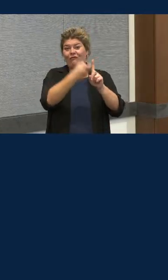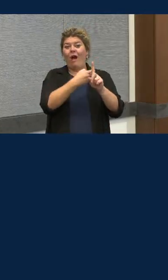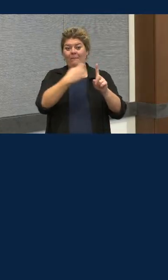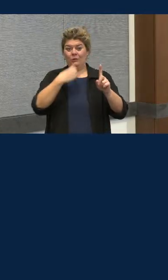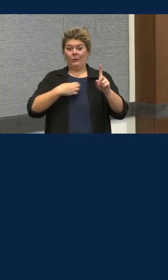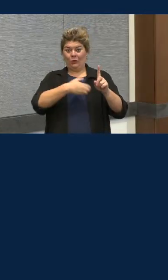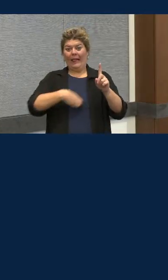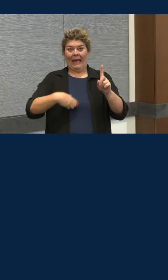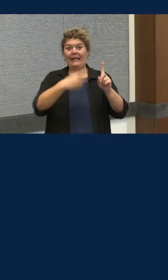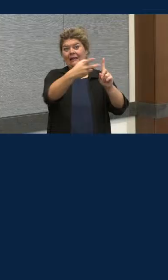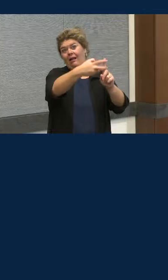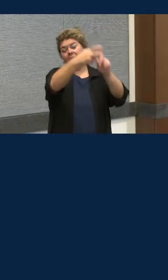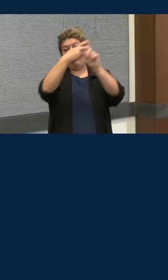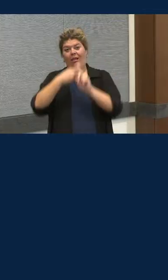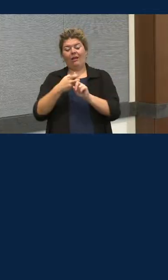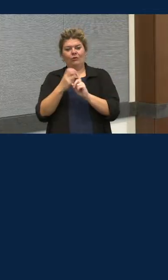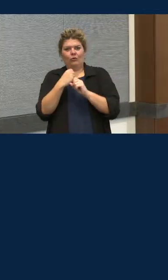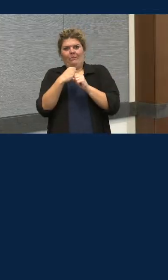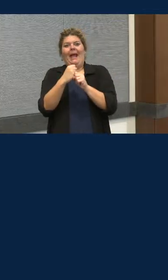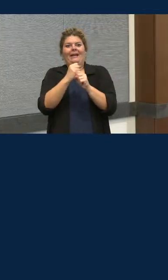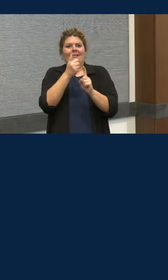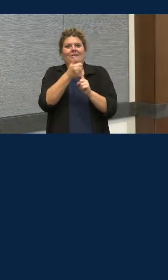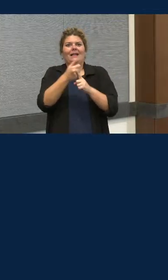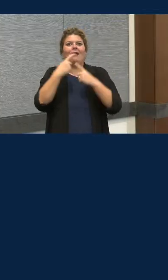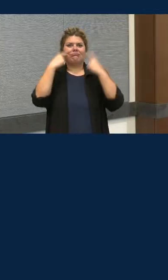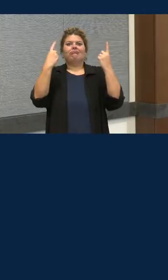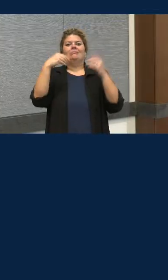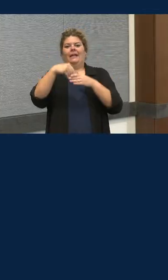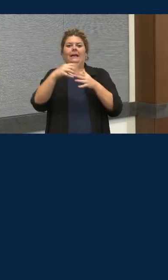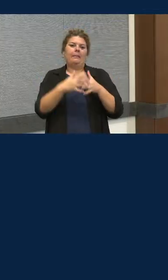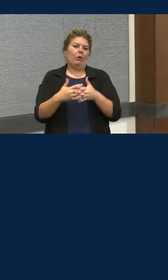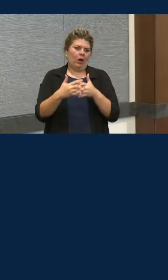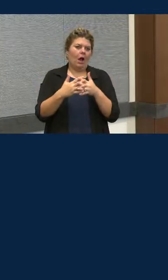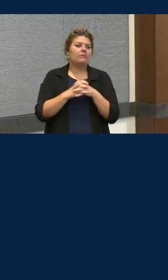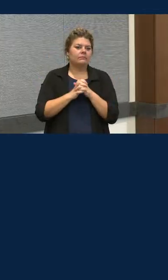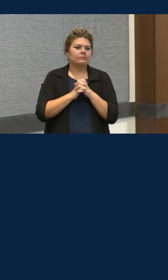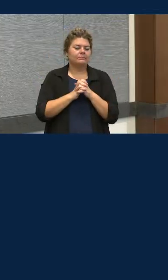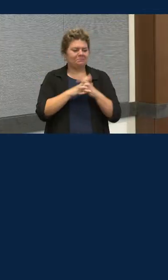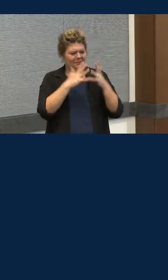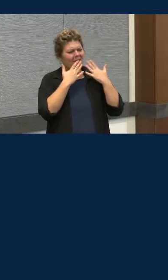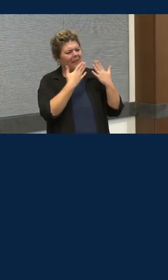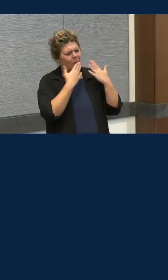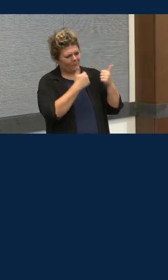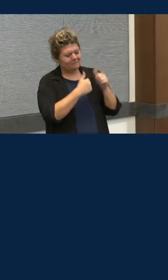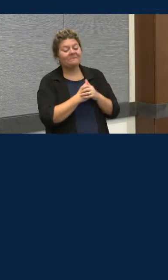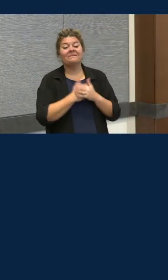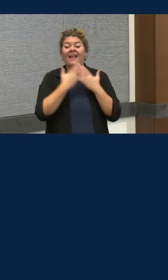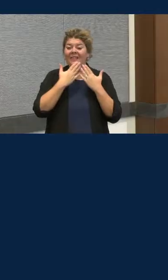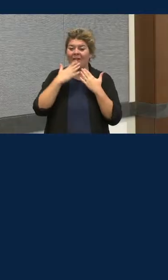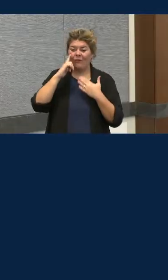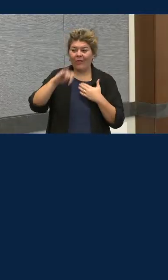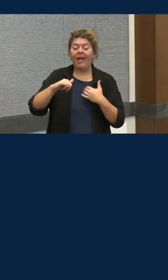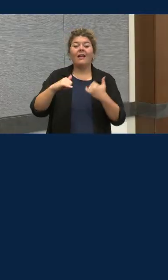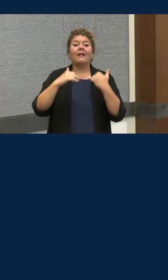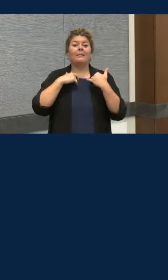to remaking himself in America. Thank you for that. Please join me in